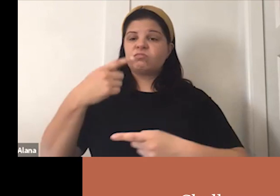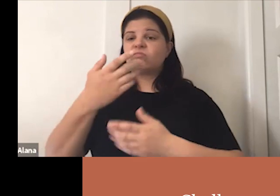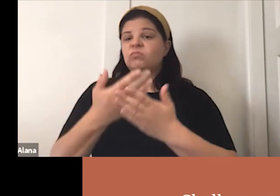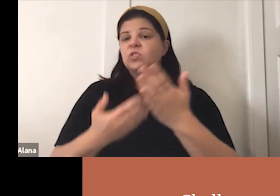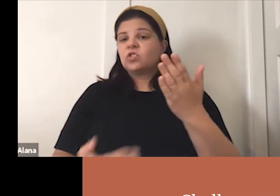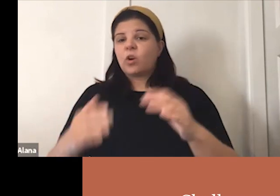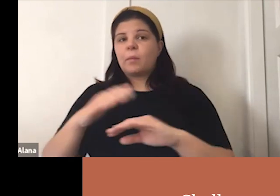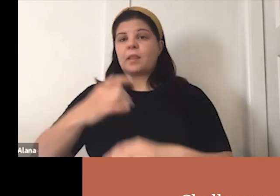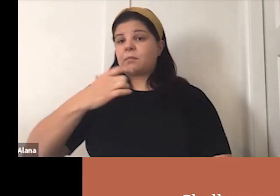themselves.